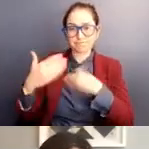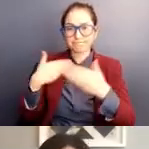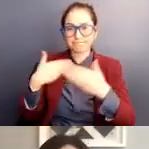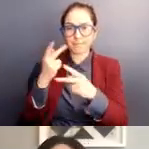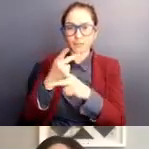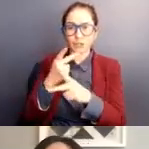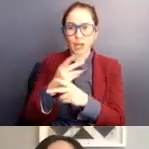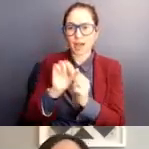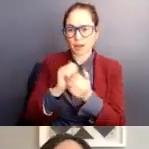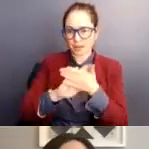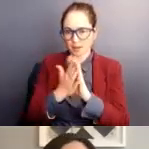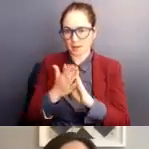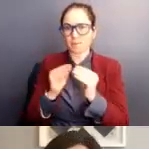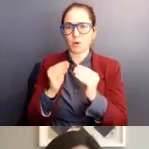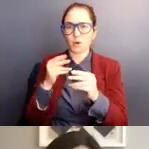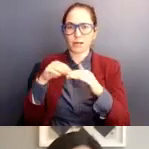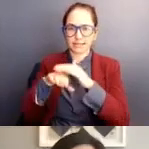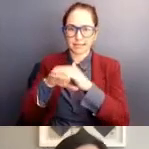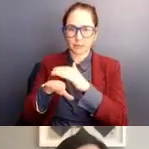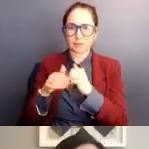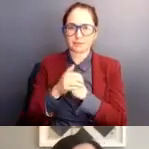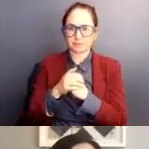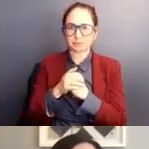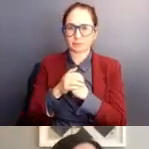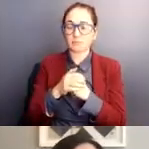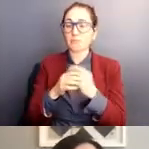accessible. You are welcome to email me, my email address is